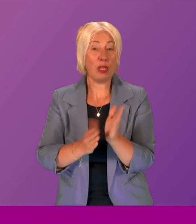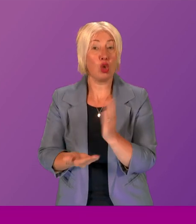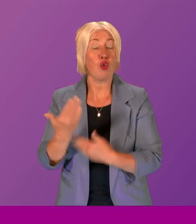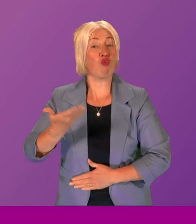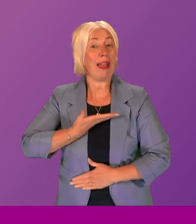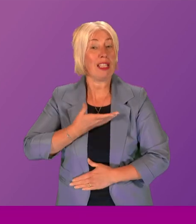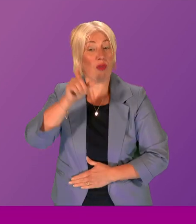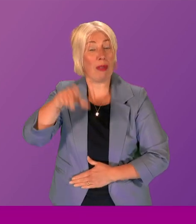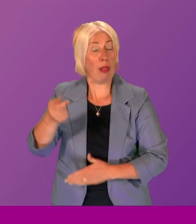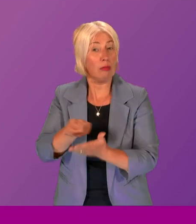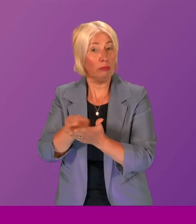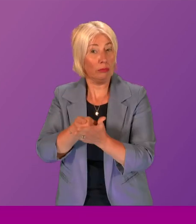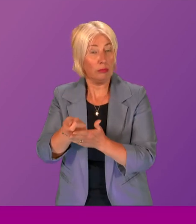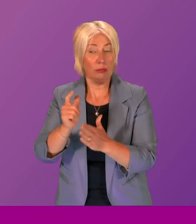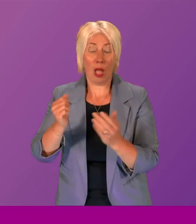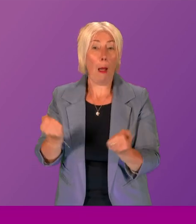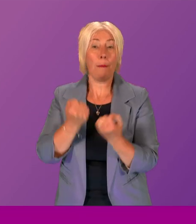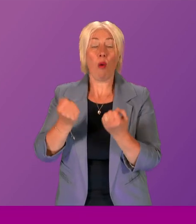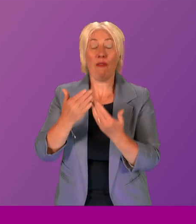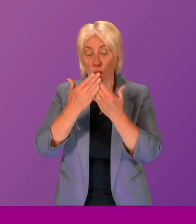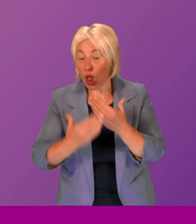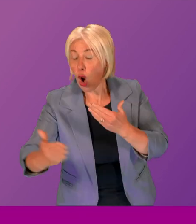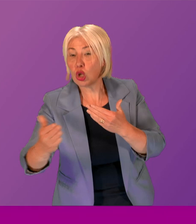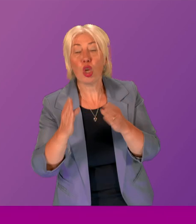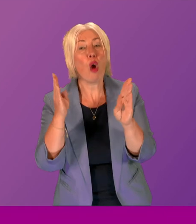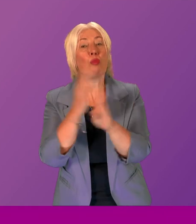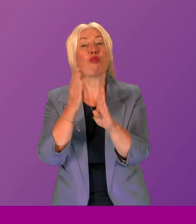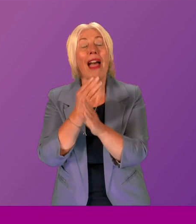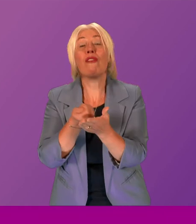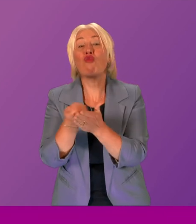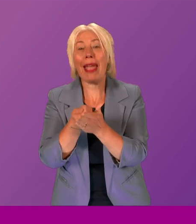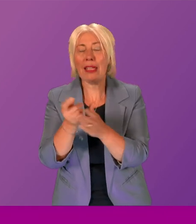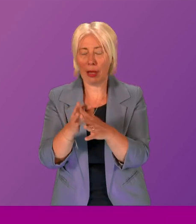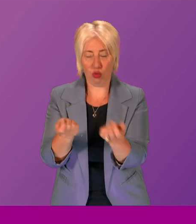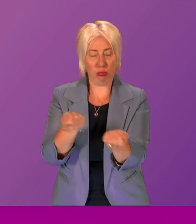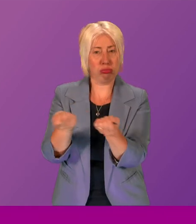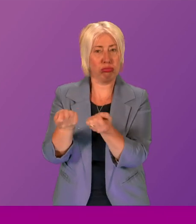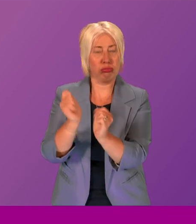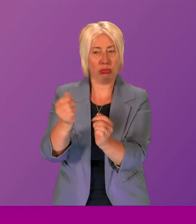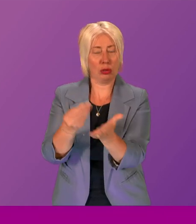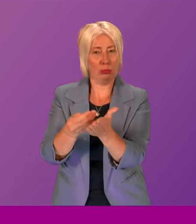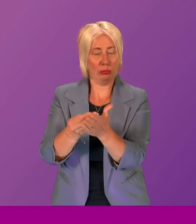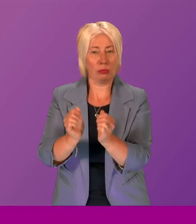introduces powers for longer-term private sector rent controls and new duties that are aimed at